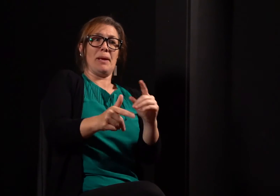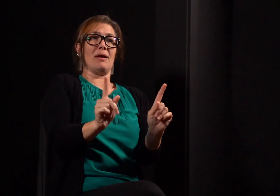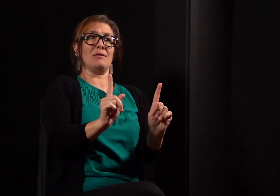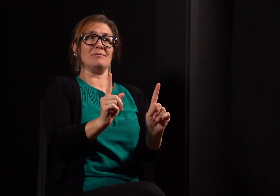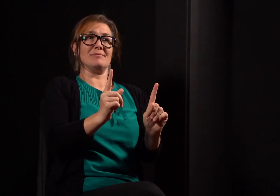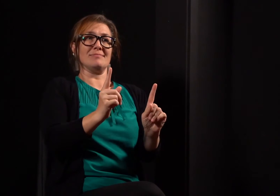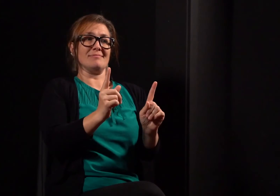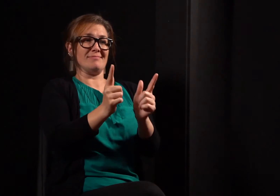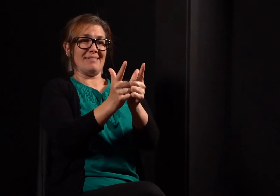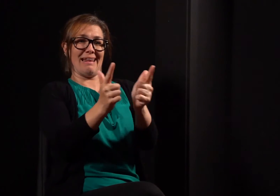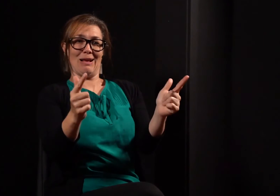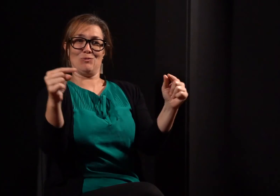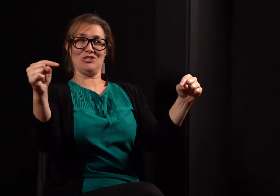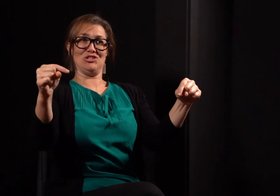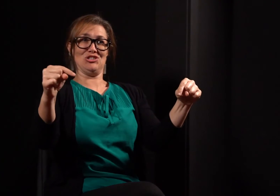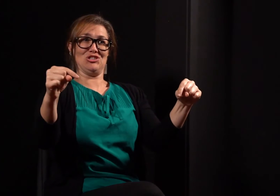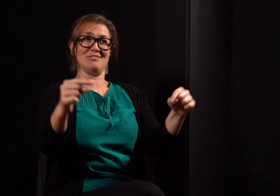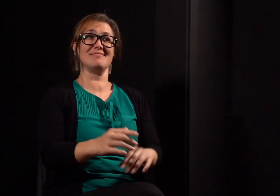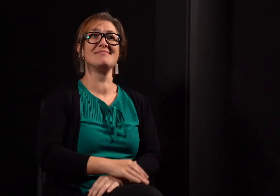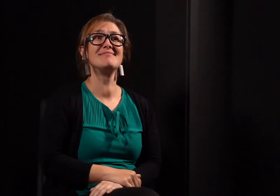just to talk about the work and the language itself.